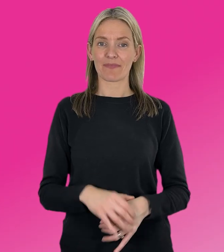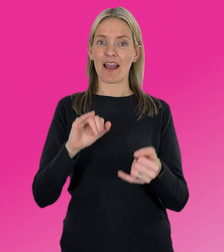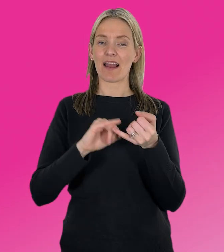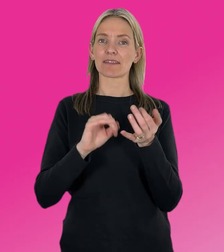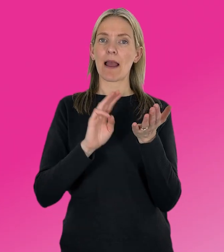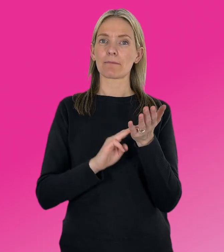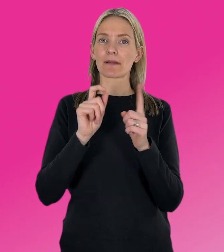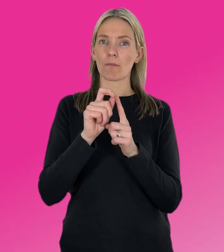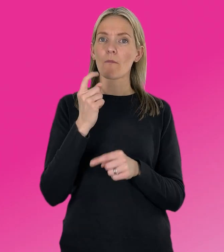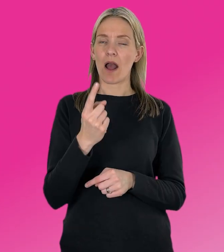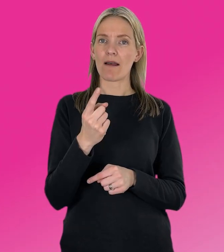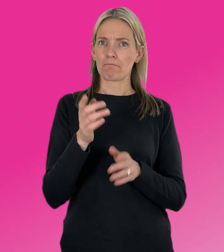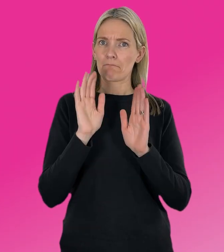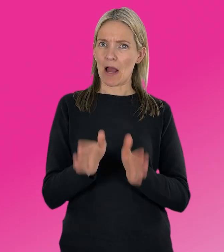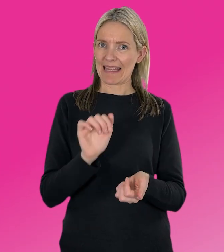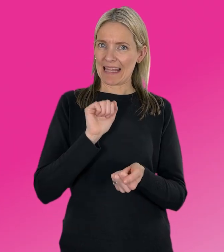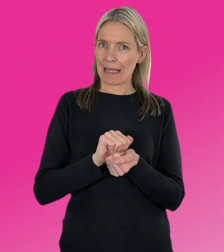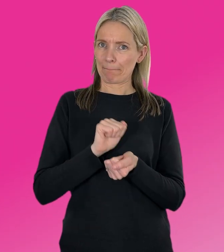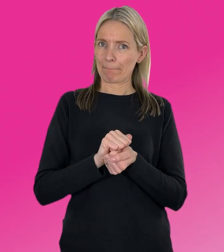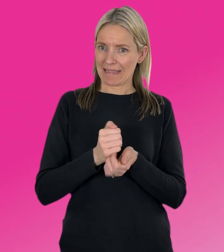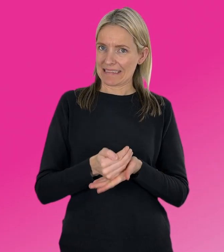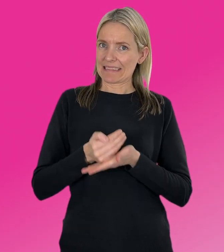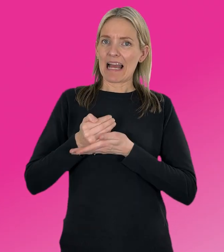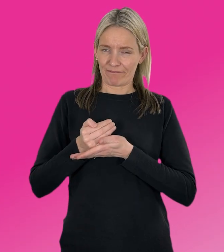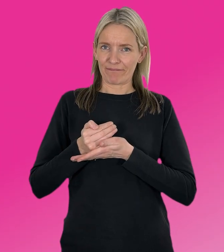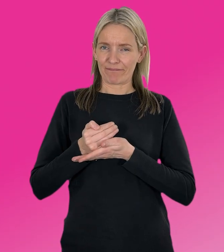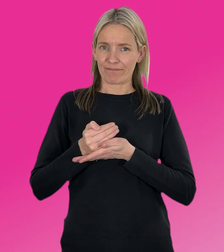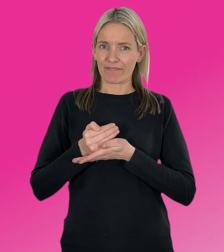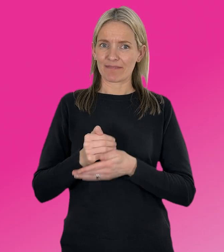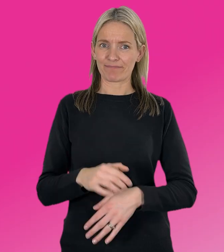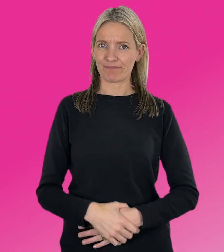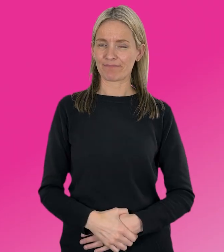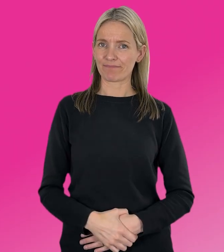You must keep your SMP1 safe.